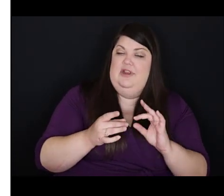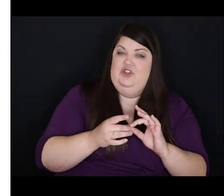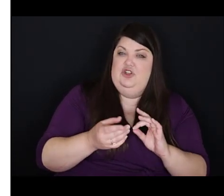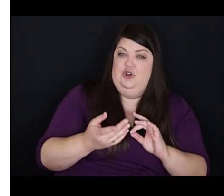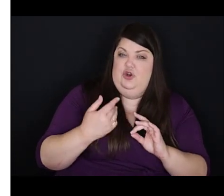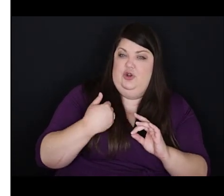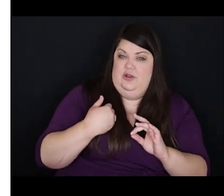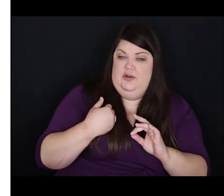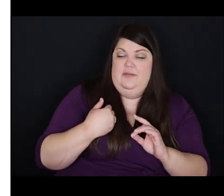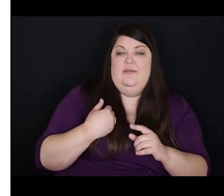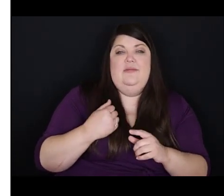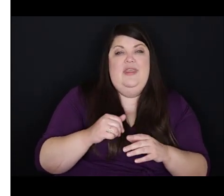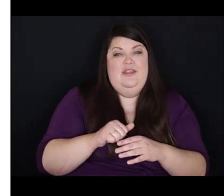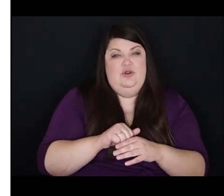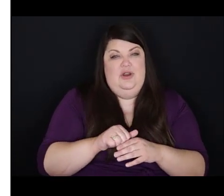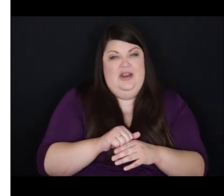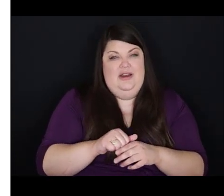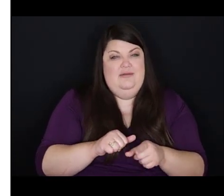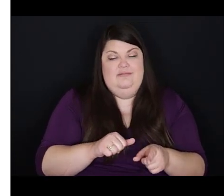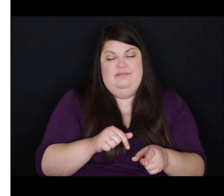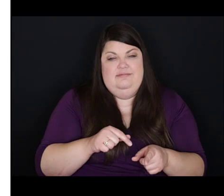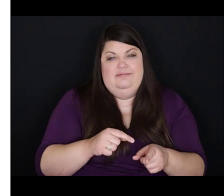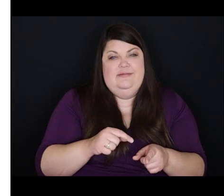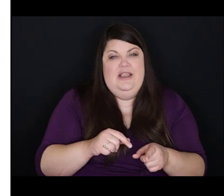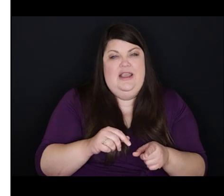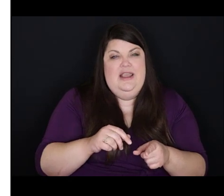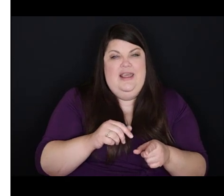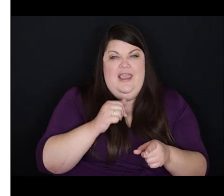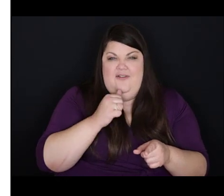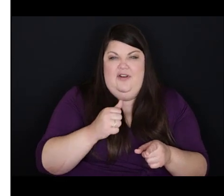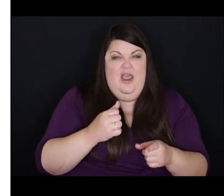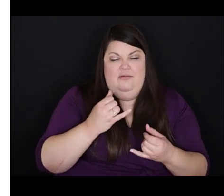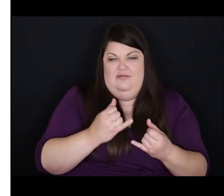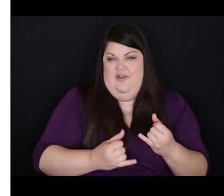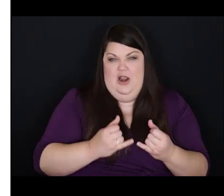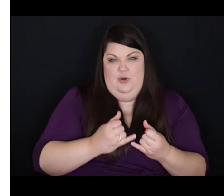the Departments have not issued the final rule defining Effectiveness in Serving Employers.